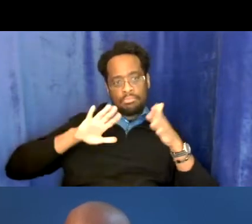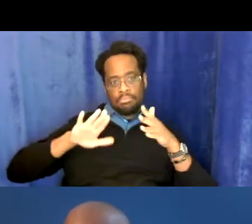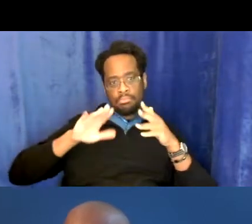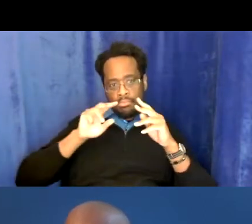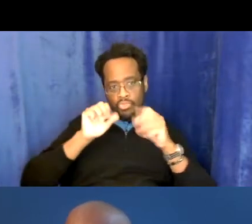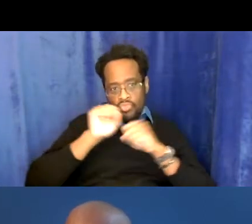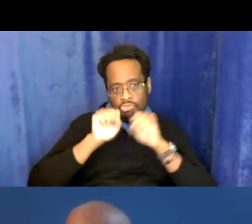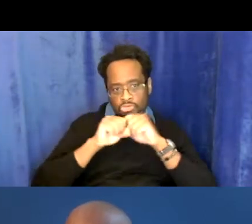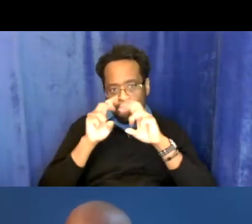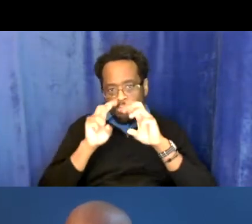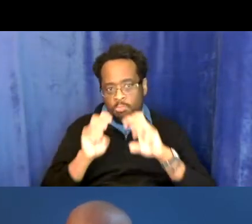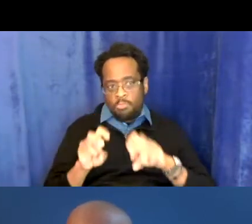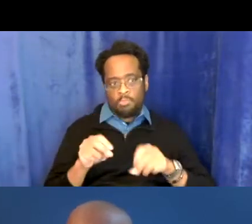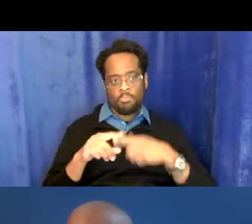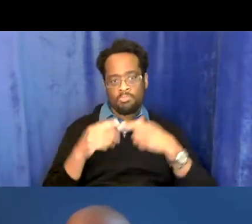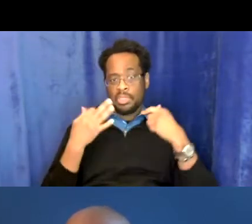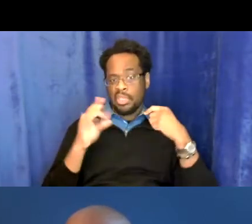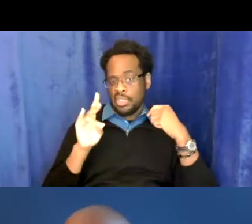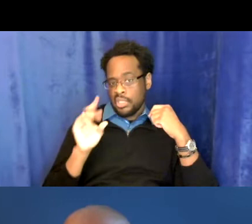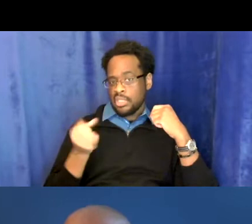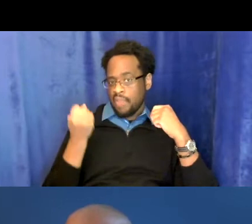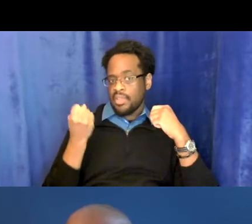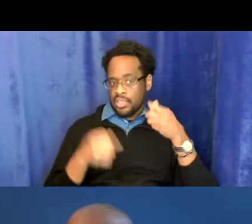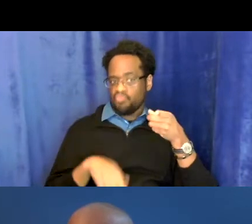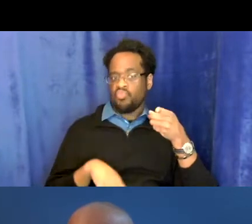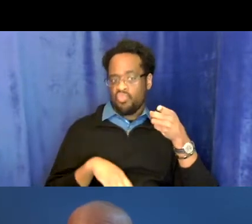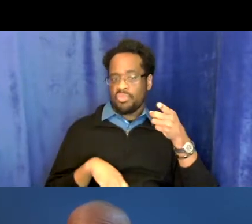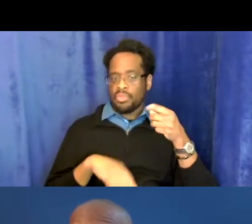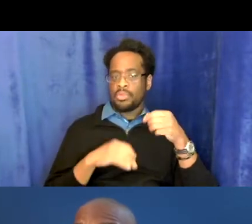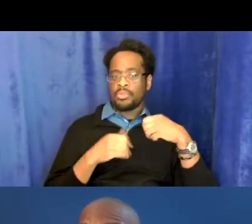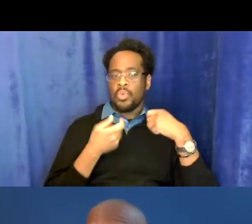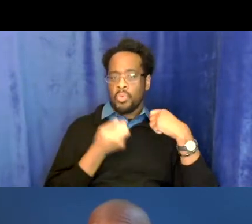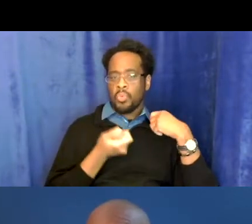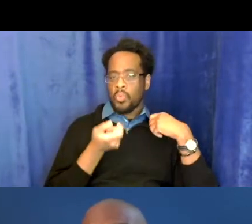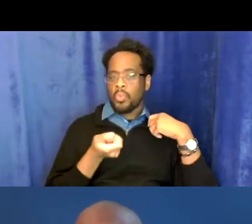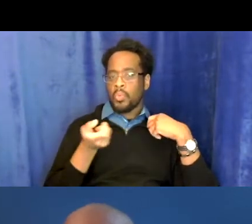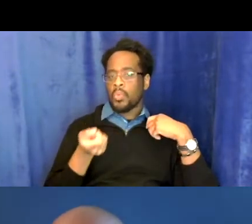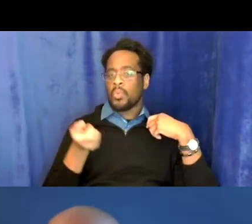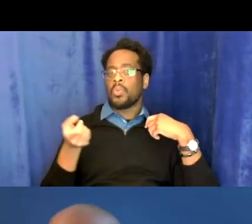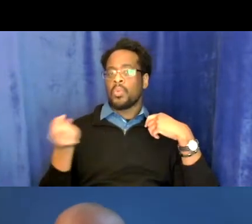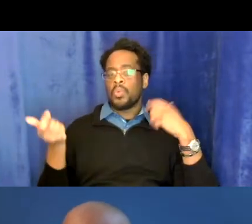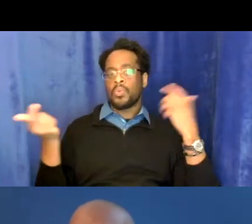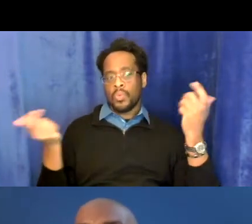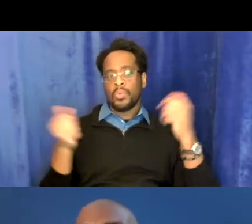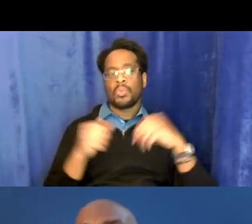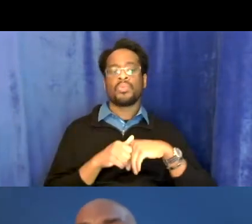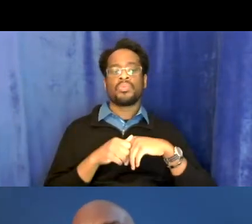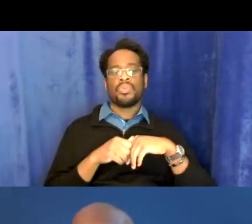um really studied the structure and did some analysis about the 70s, so a little bit of work has